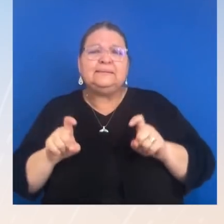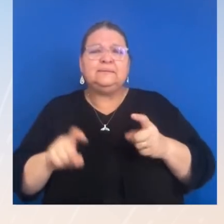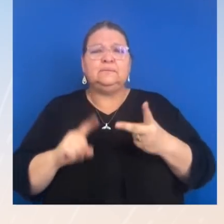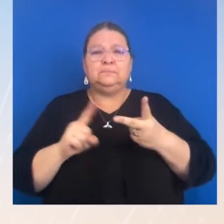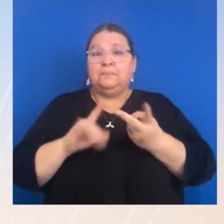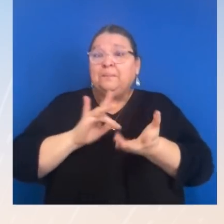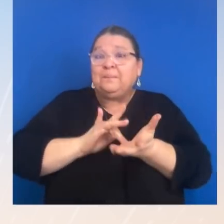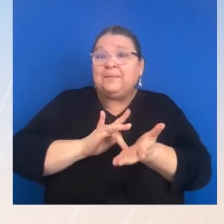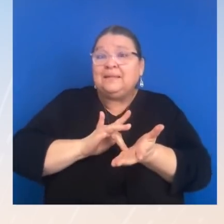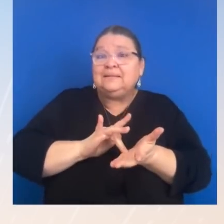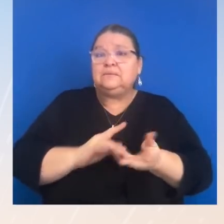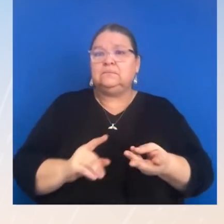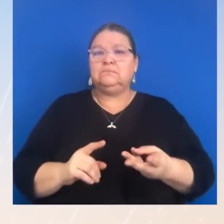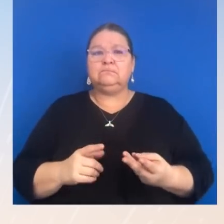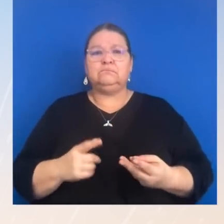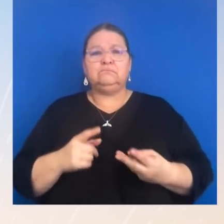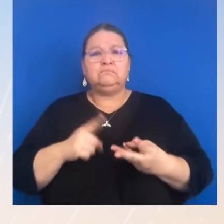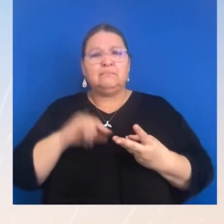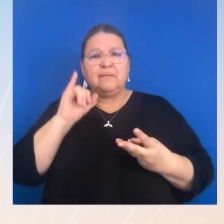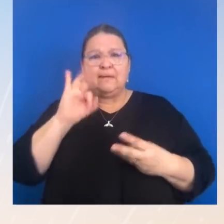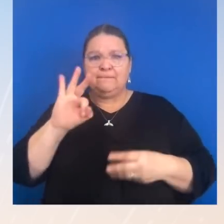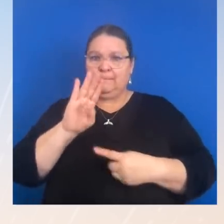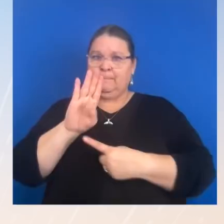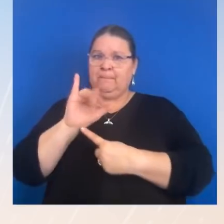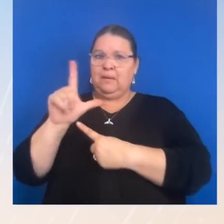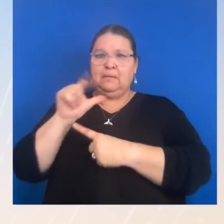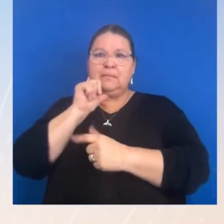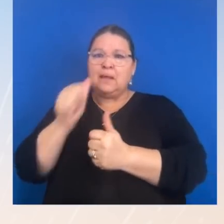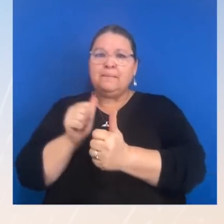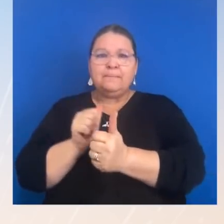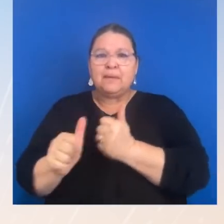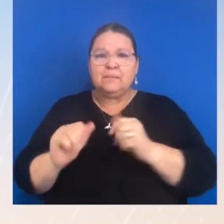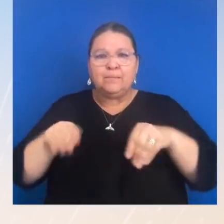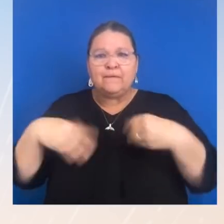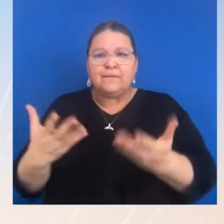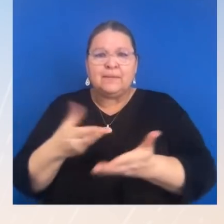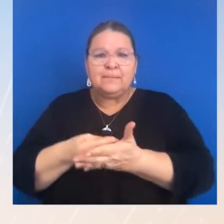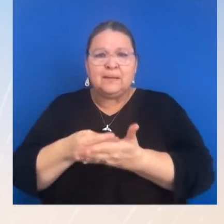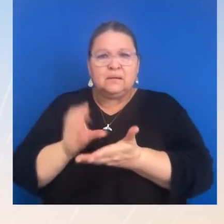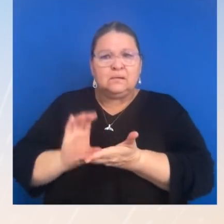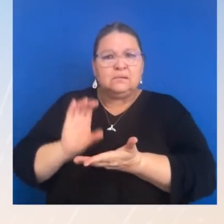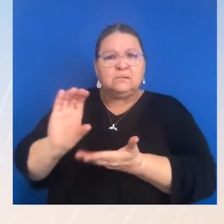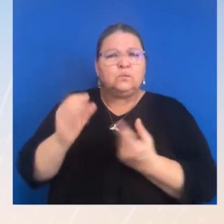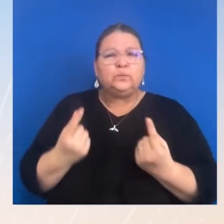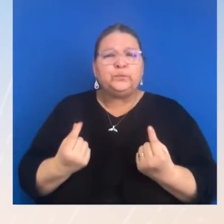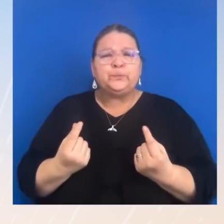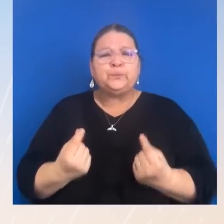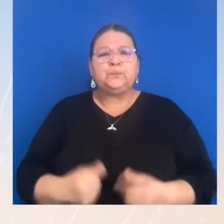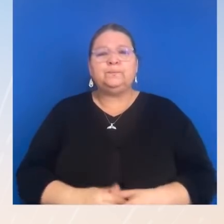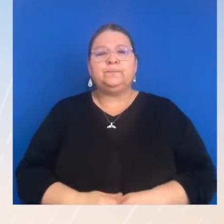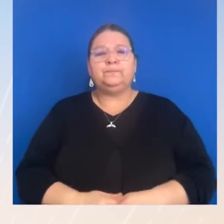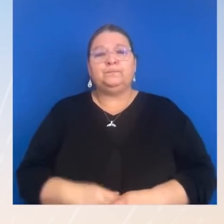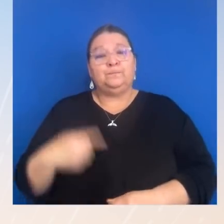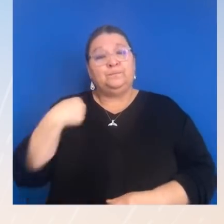that gives you it, what are you going to do you? Ms. Psaki: You need additional supplemental assistance. The Press: And what do you think the chances of that are? Ms. Psaki: We --